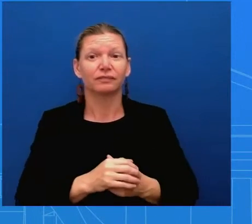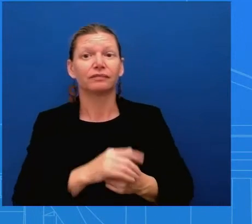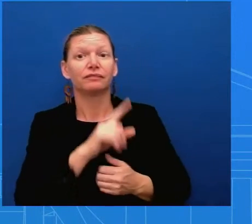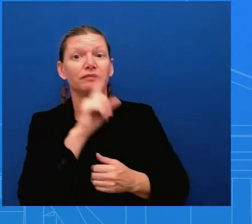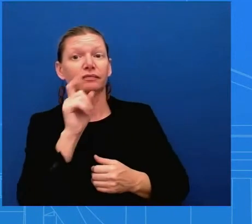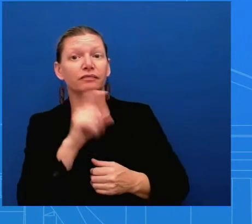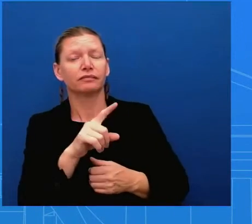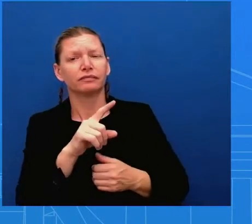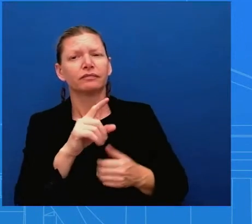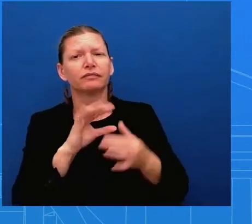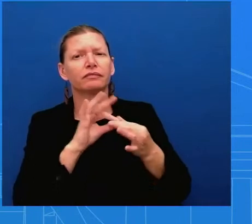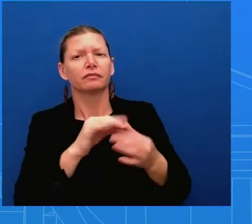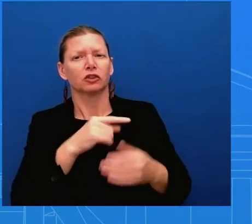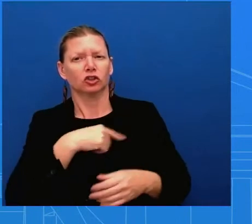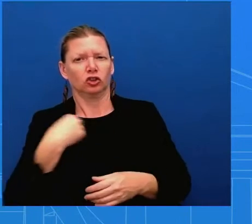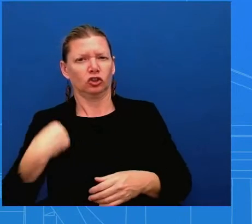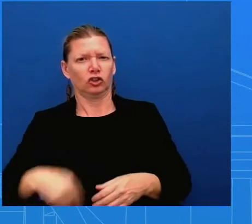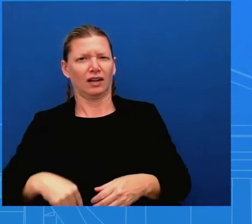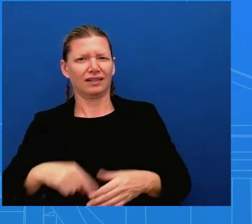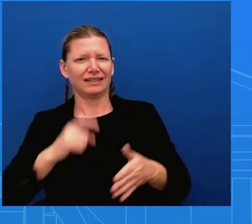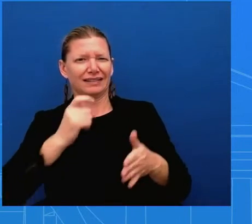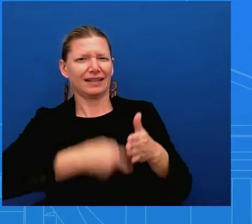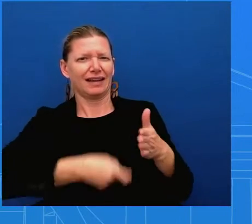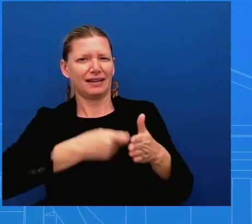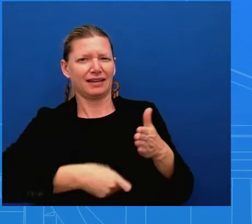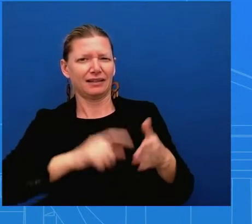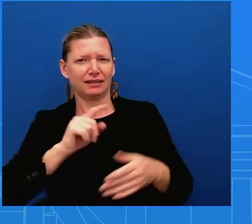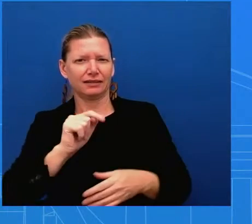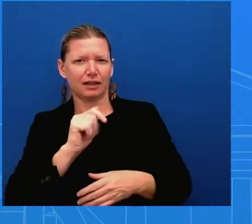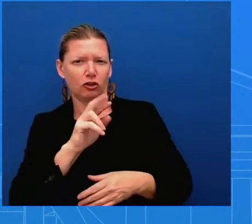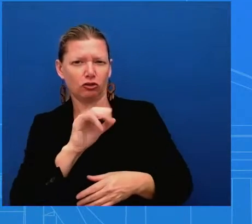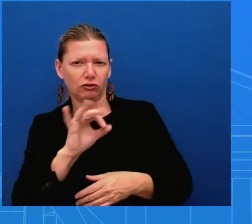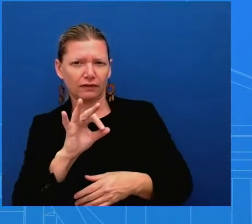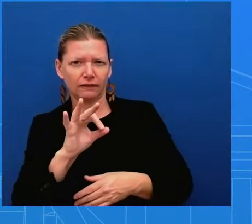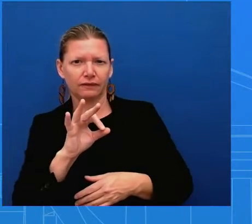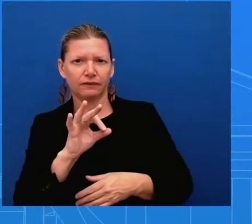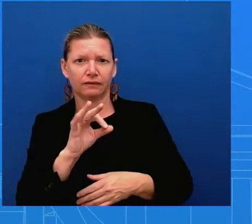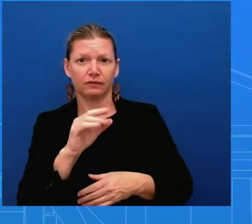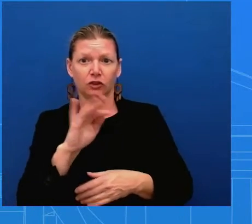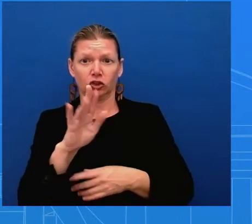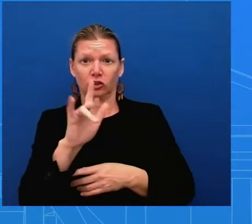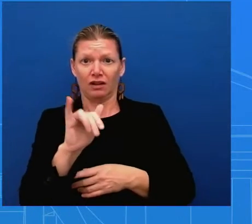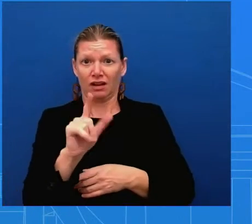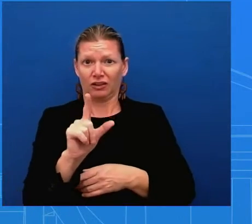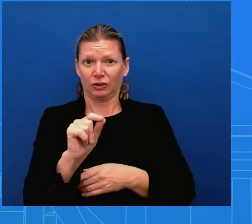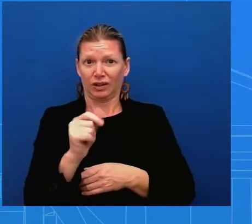said the tariffs on China are abusive policy. Has the President changed his mind and now believes tariffs work?